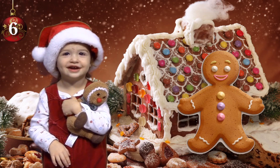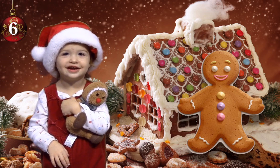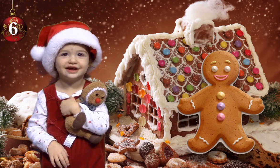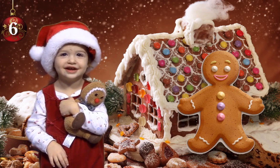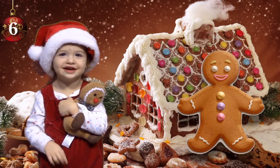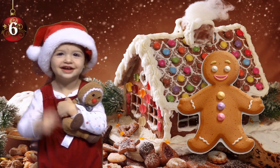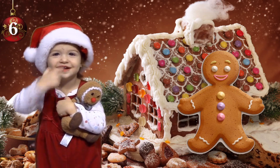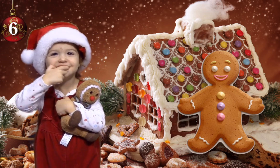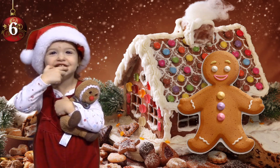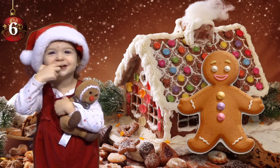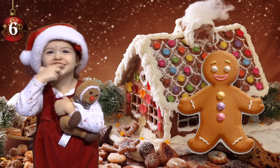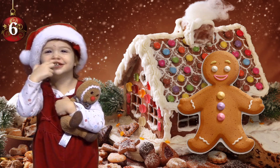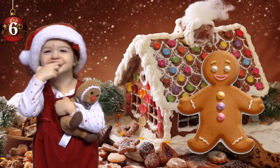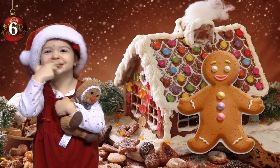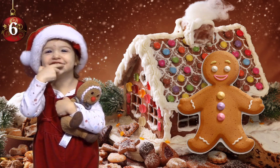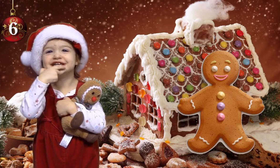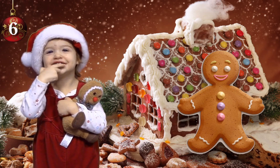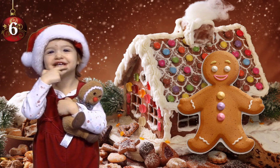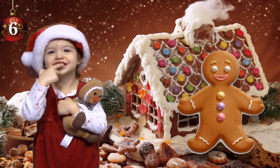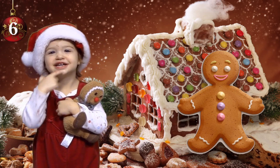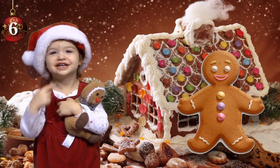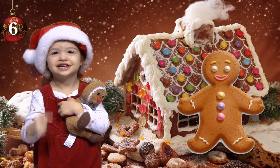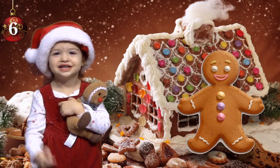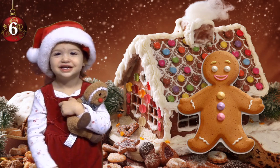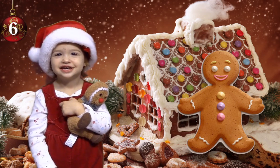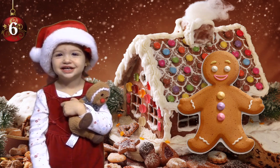GINGERBREAD